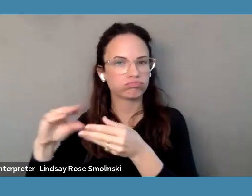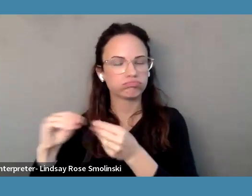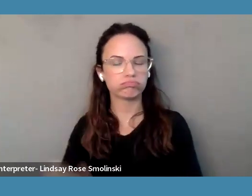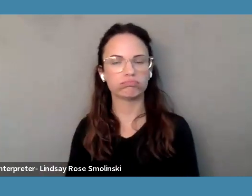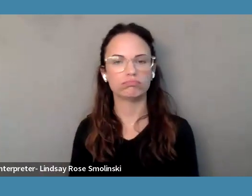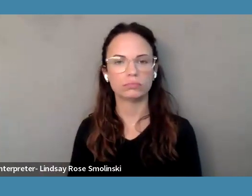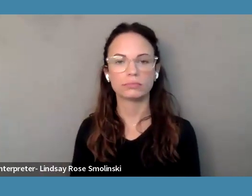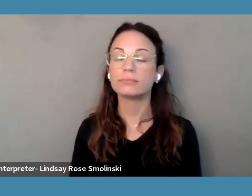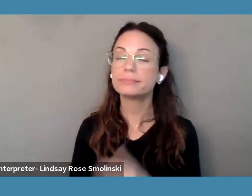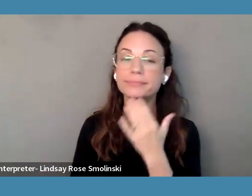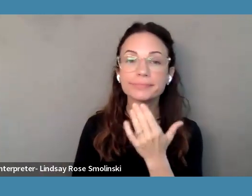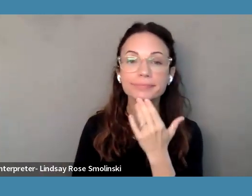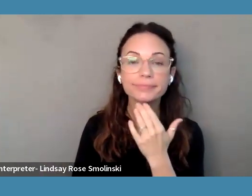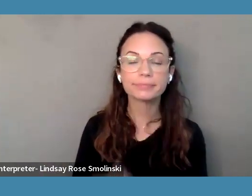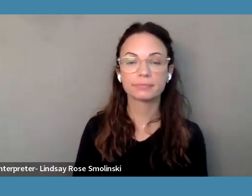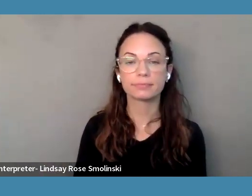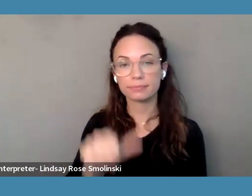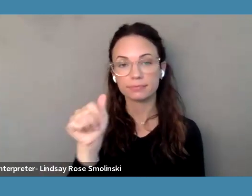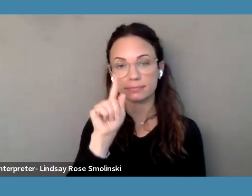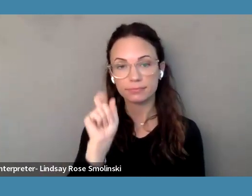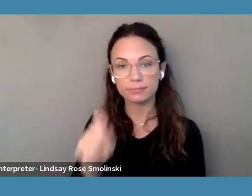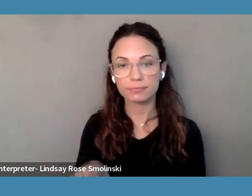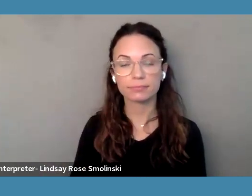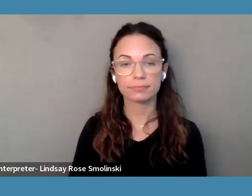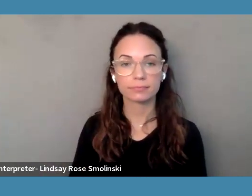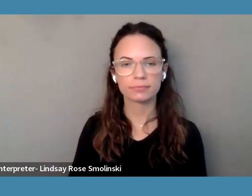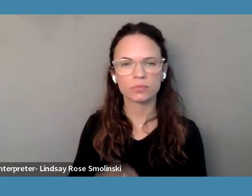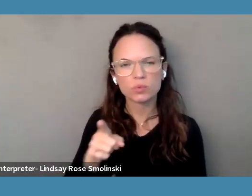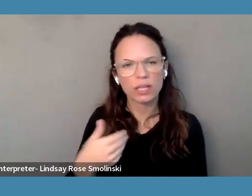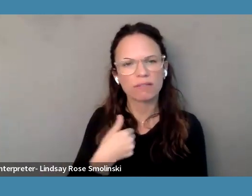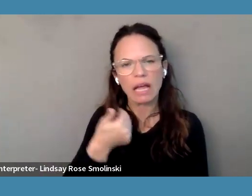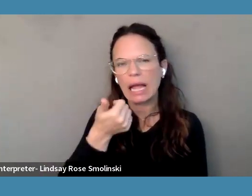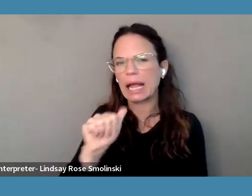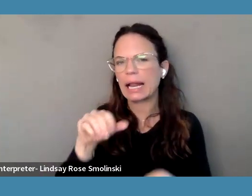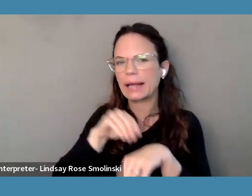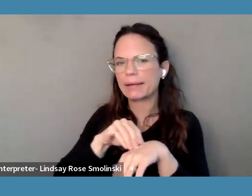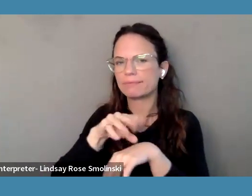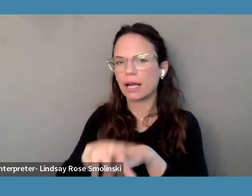[Maddie] Thank you, another question is, do you have any advice as to how to gather